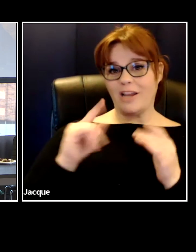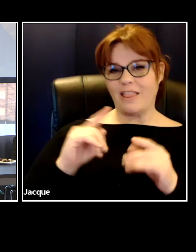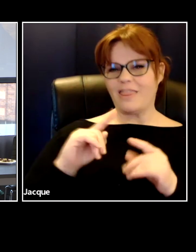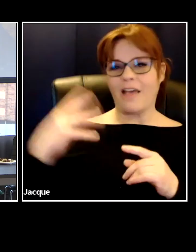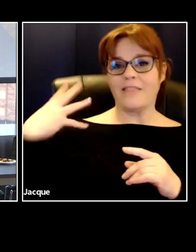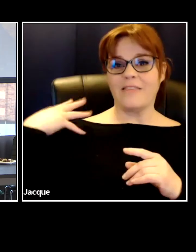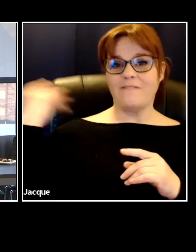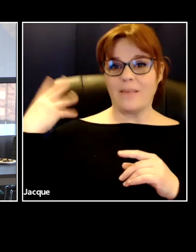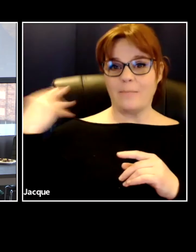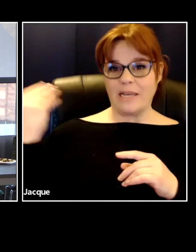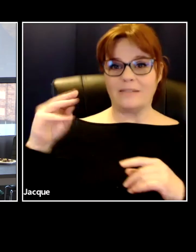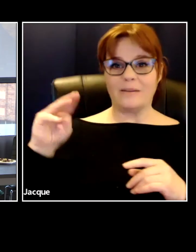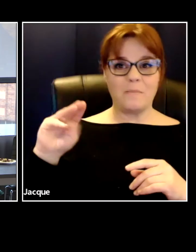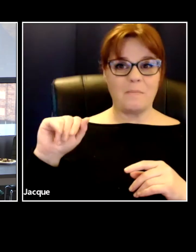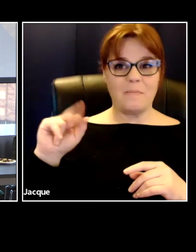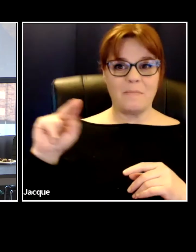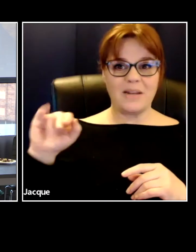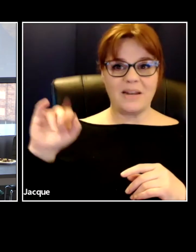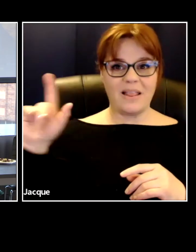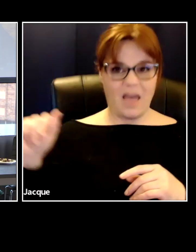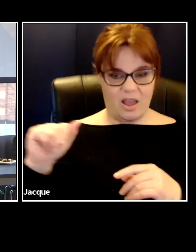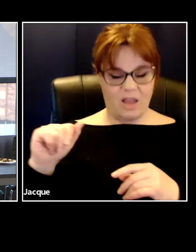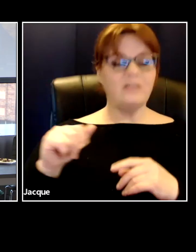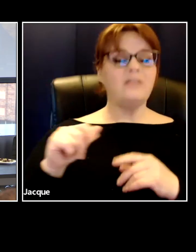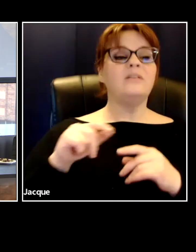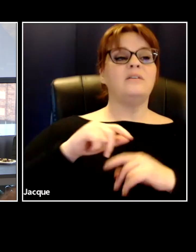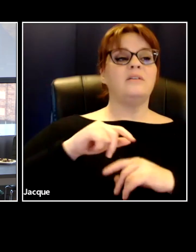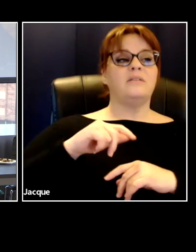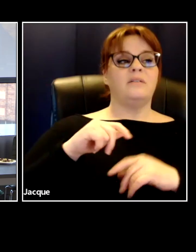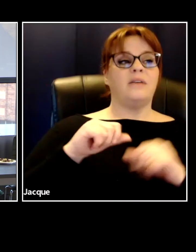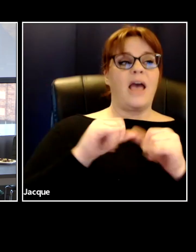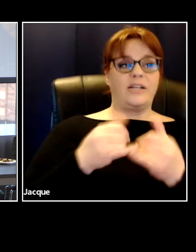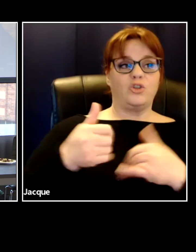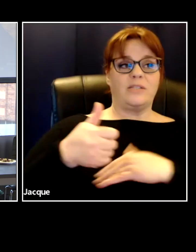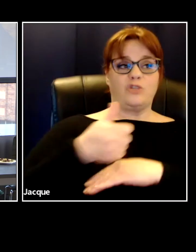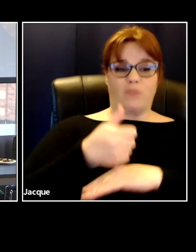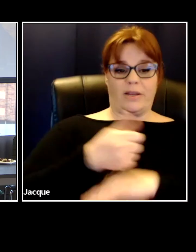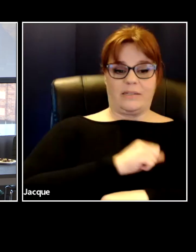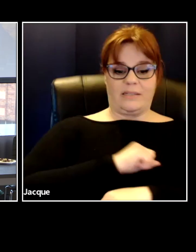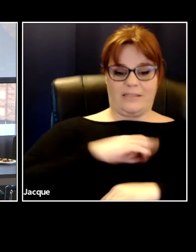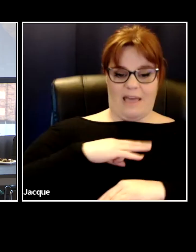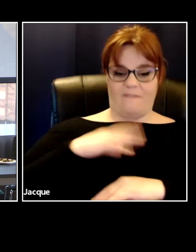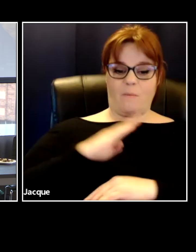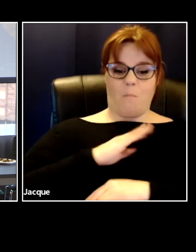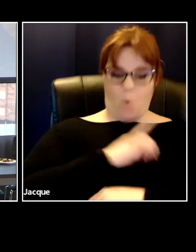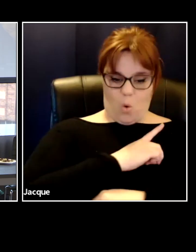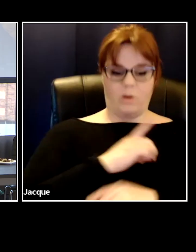to see here where transit transit uh agency staff and transit board um leadership is expected to